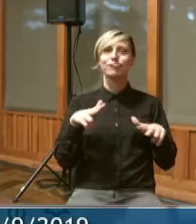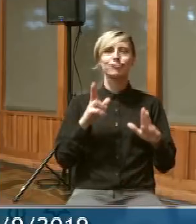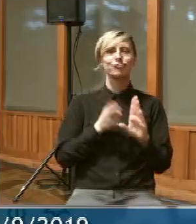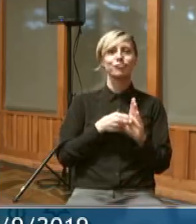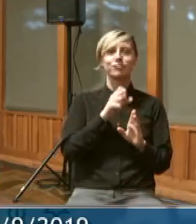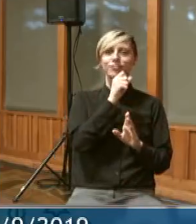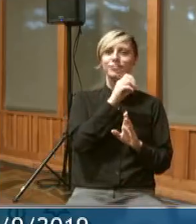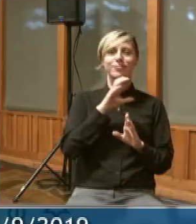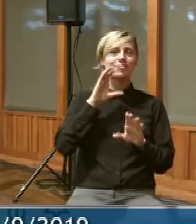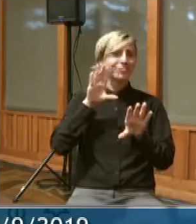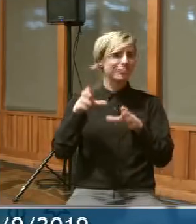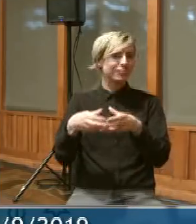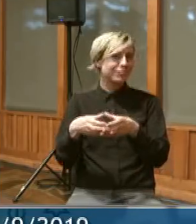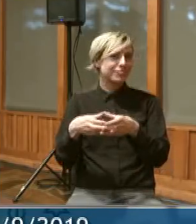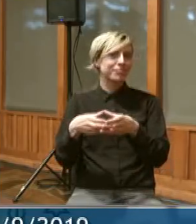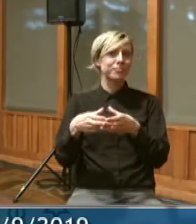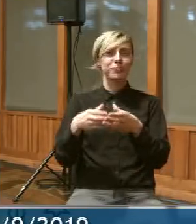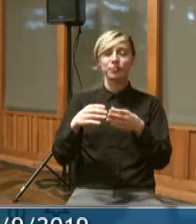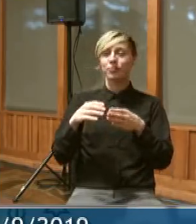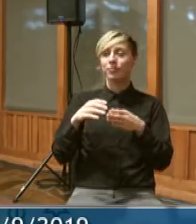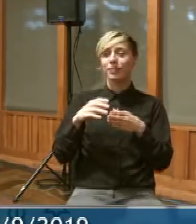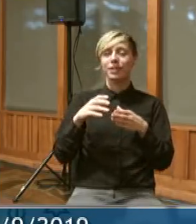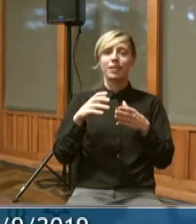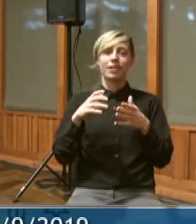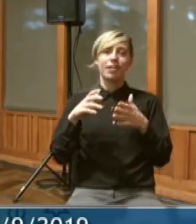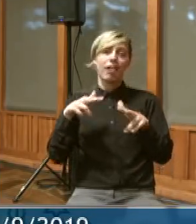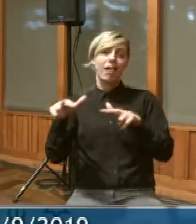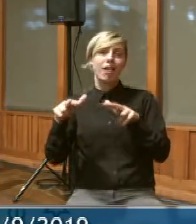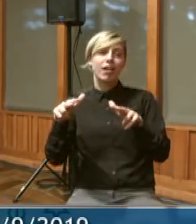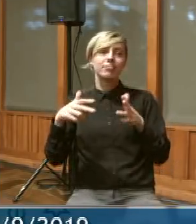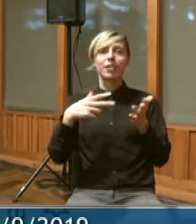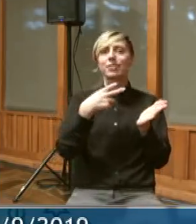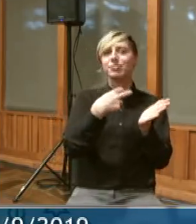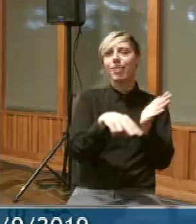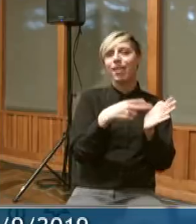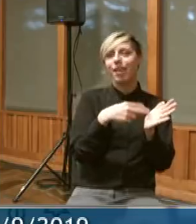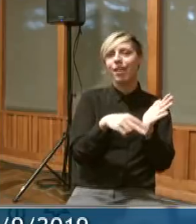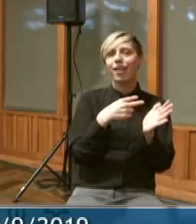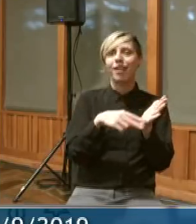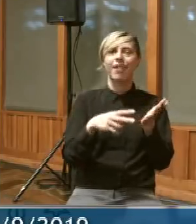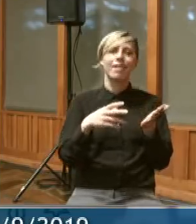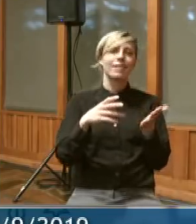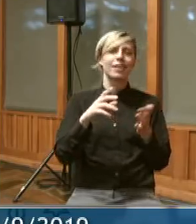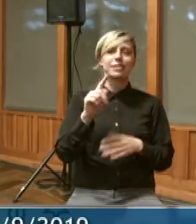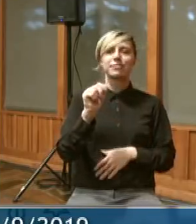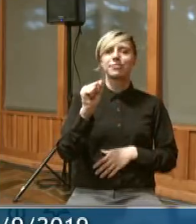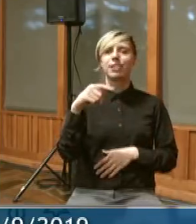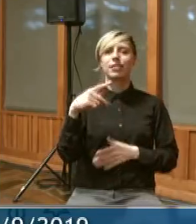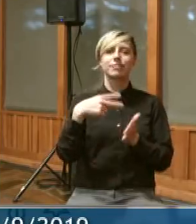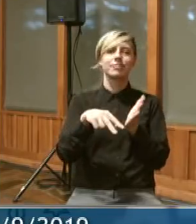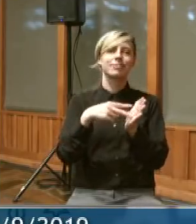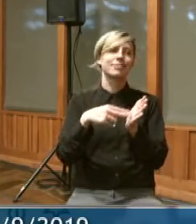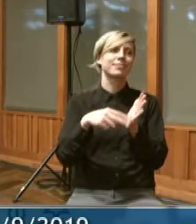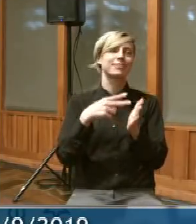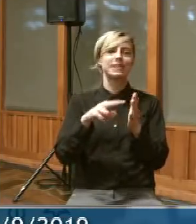ASSISTANT WHO REALLY SIS SO THANKFUL TO THE PARKS AND RECREATION. I GO HIKING ALL THE TIME WITH